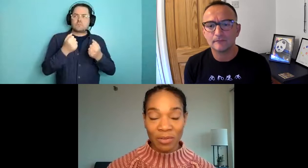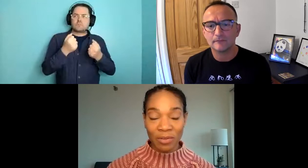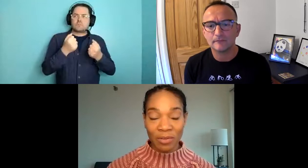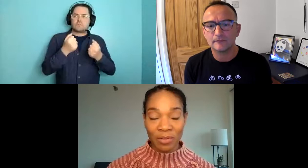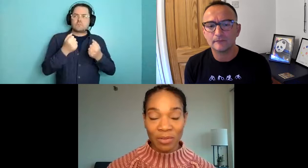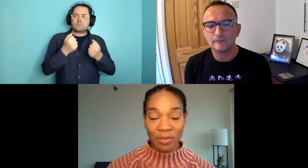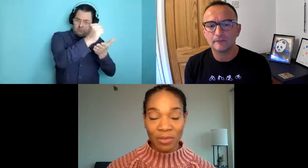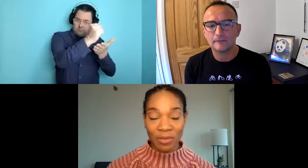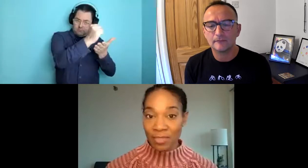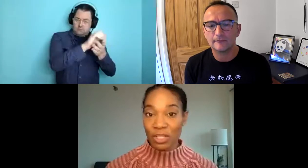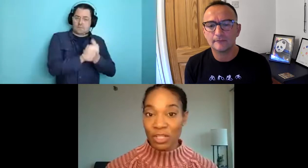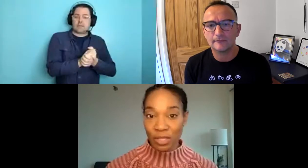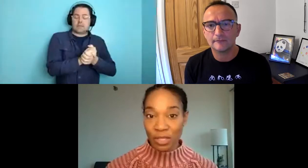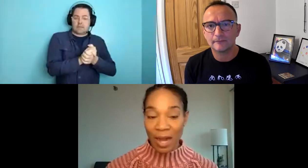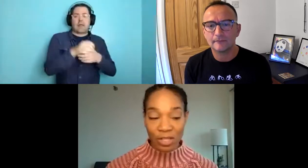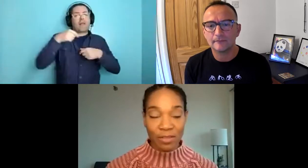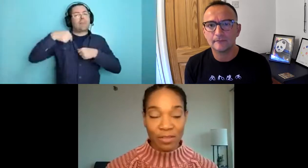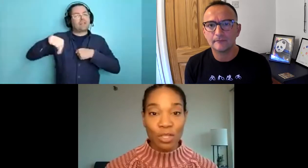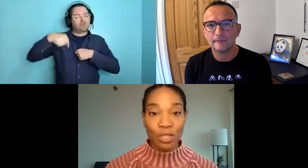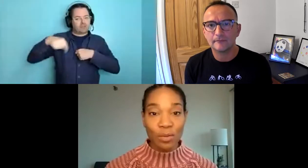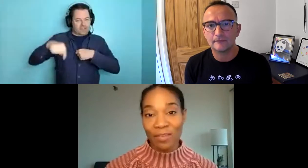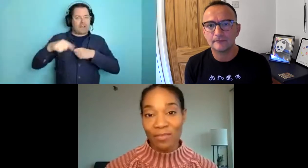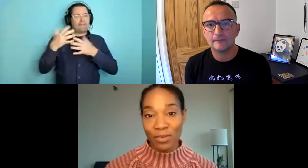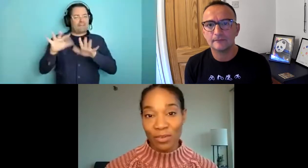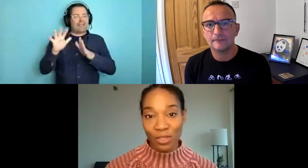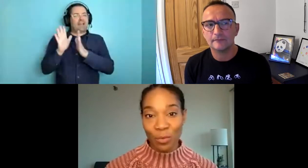well served as a research tool for celebrating again